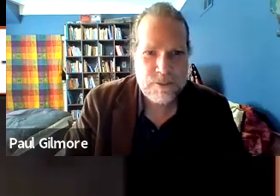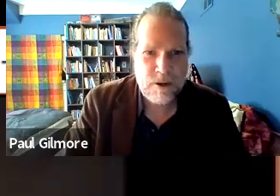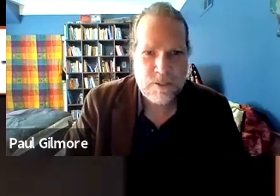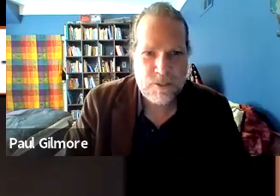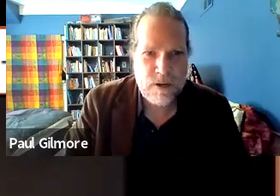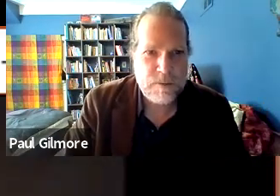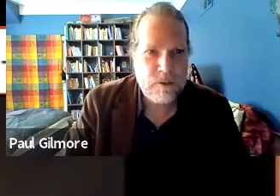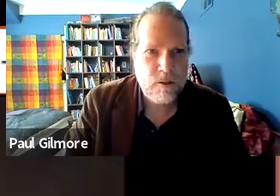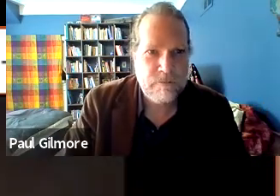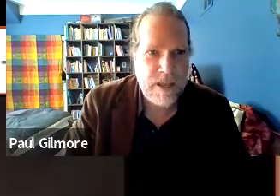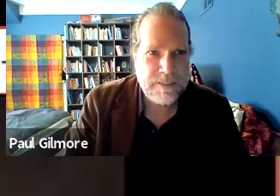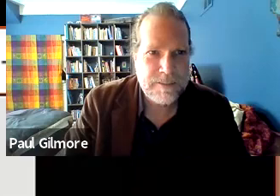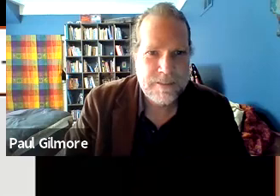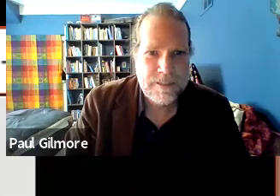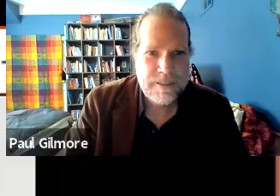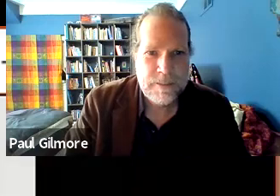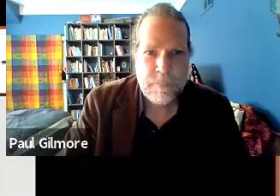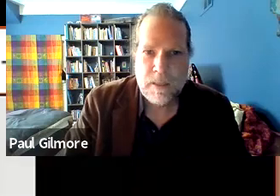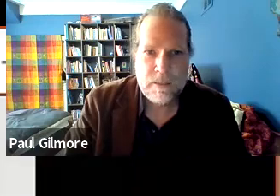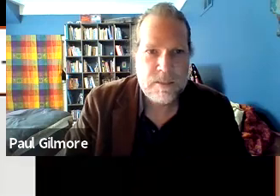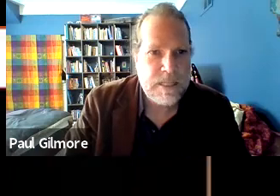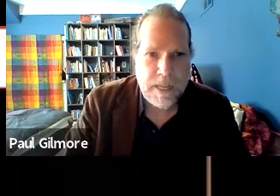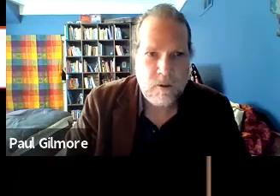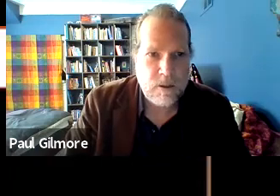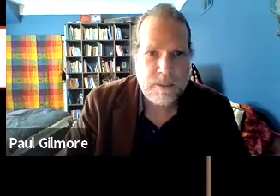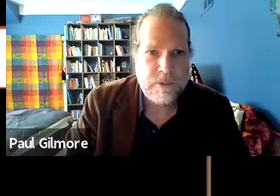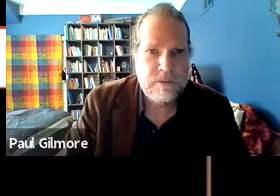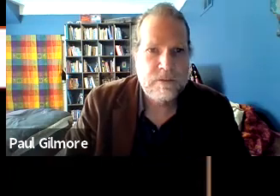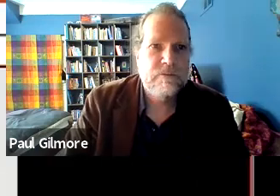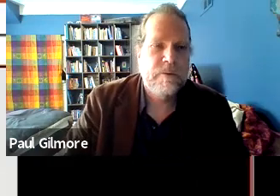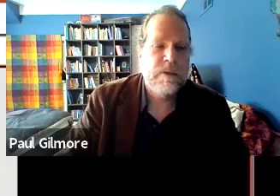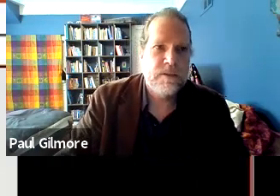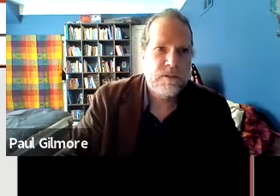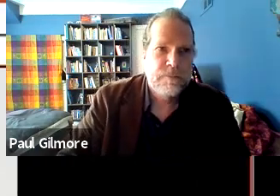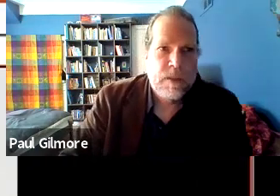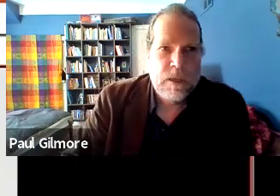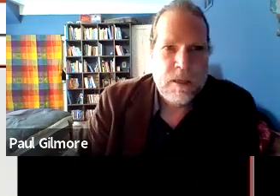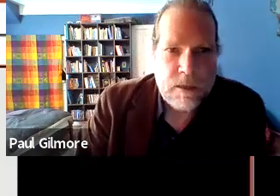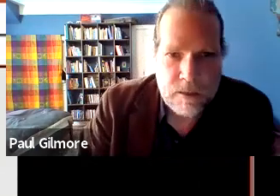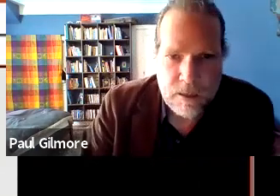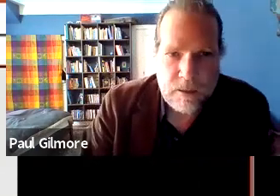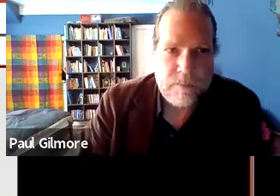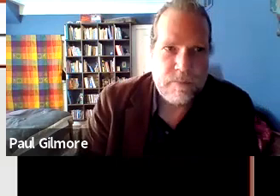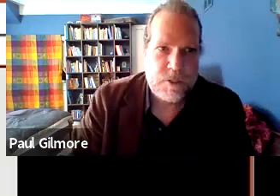stars and stripes and all of that. This is not at all different from this. The